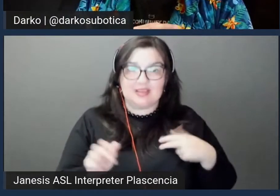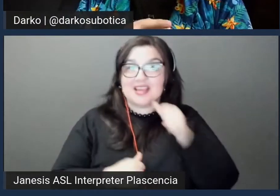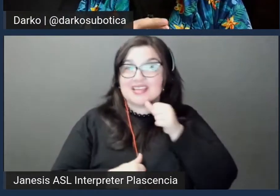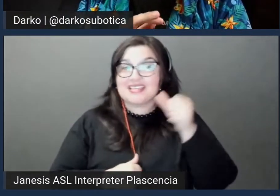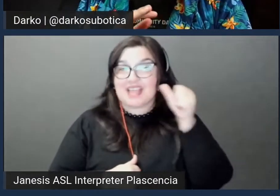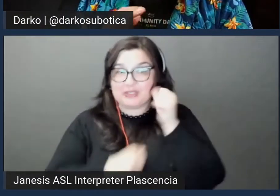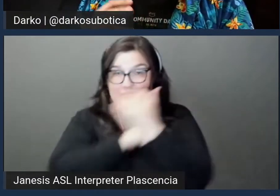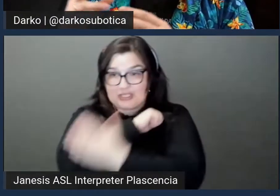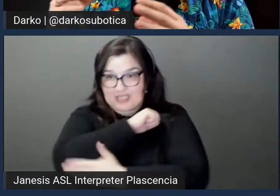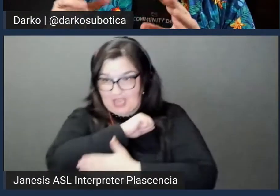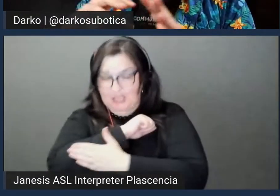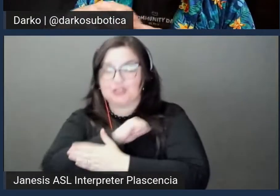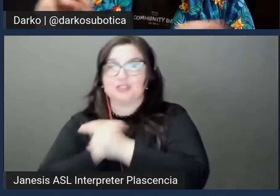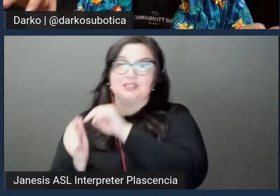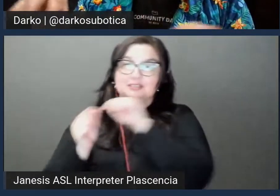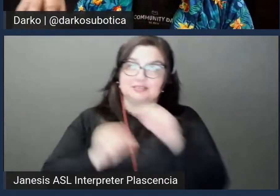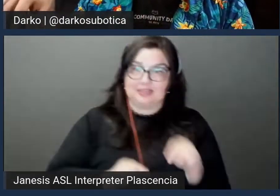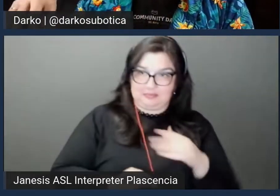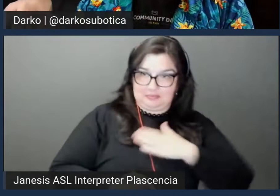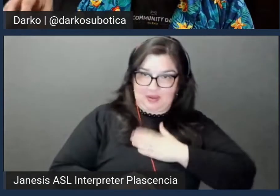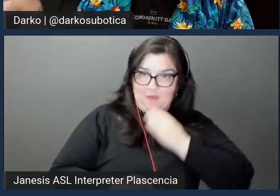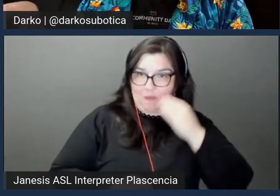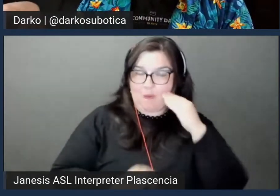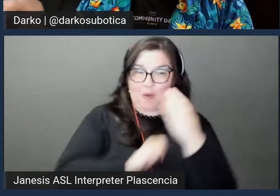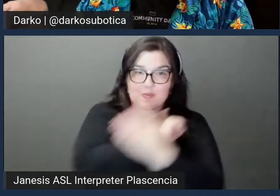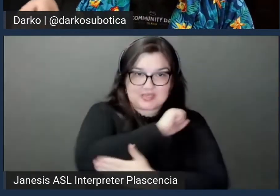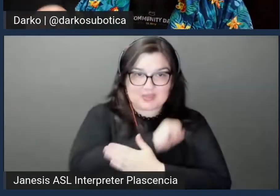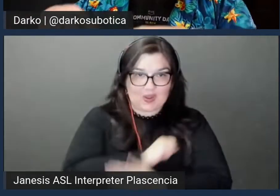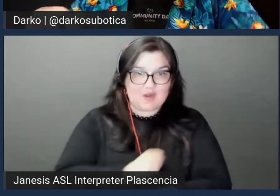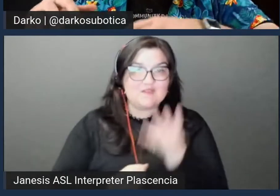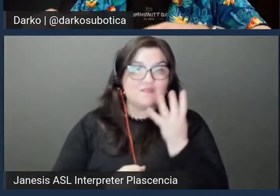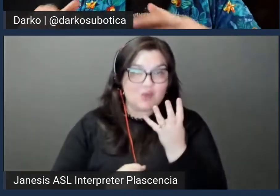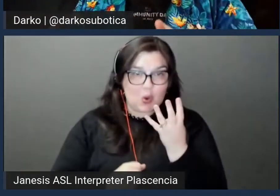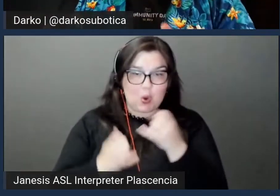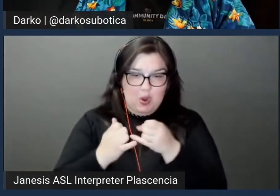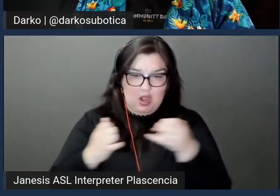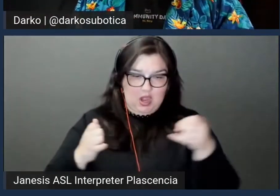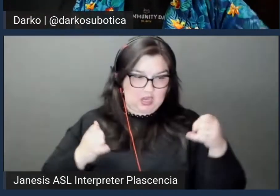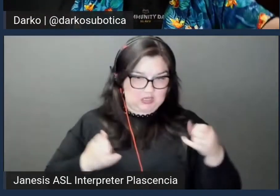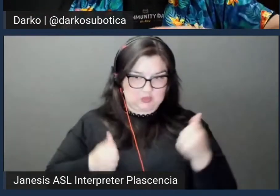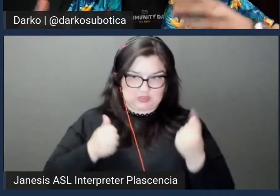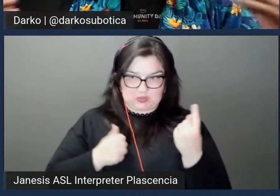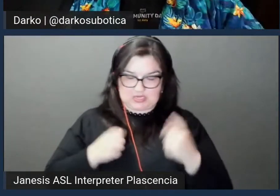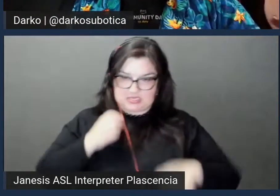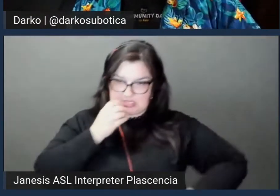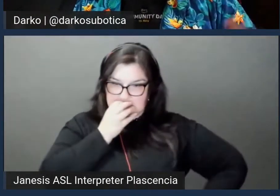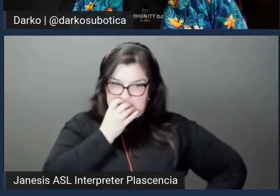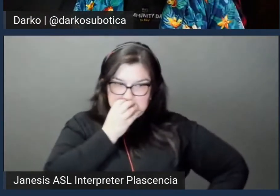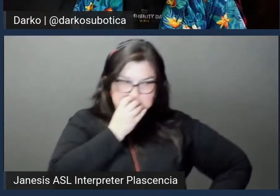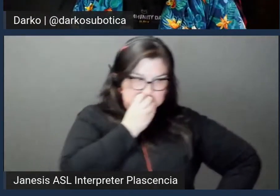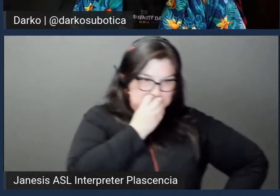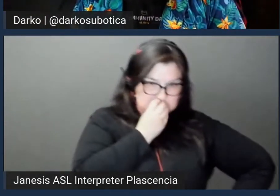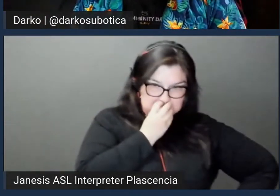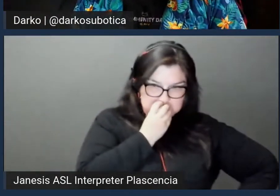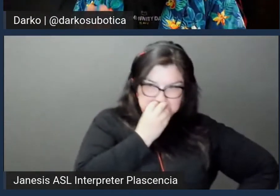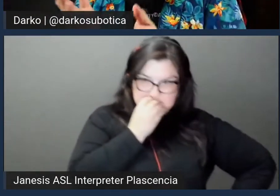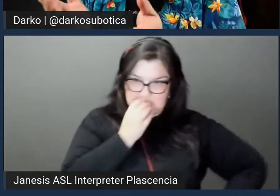to my country, and I had like four border crossings to pick. I wasn't sure which one to pick, because I didn't know what didn't know which one was the busiest one.